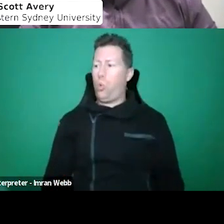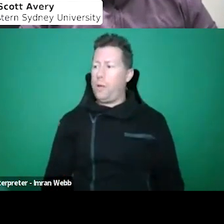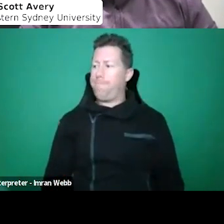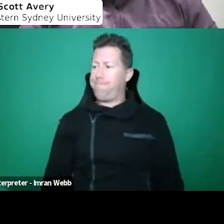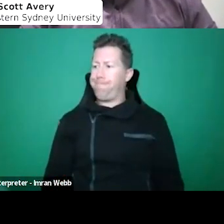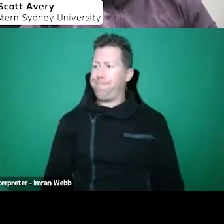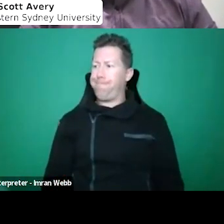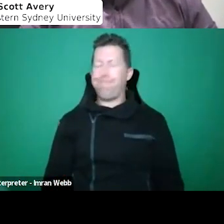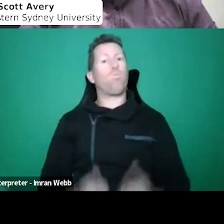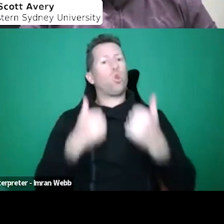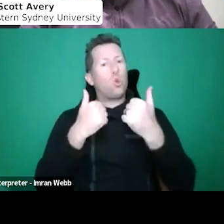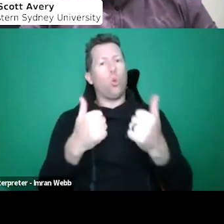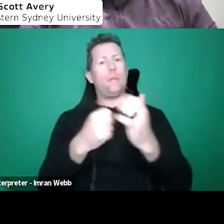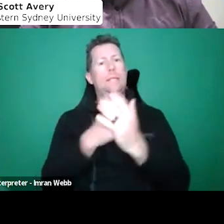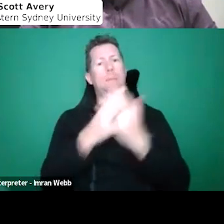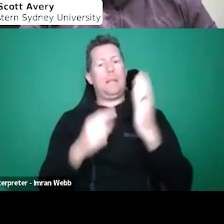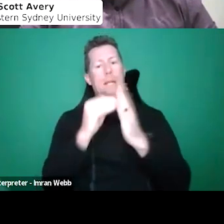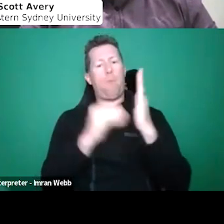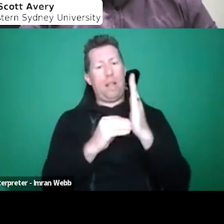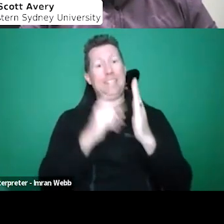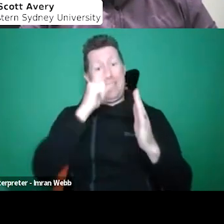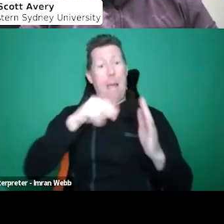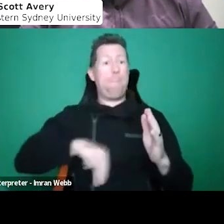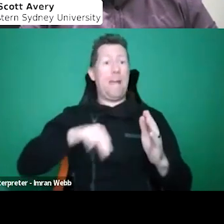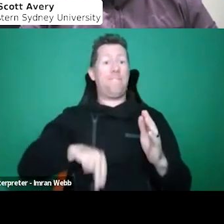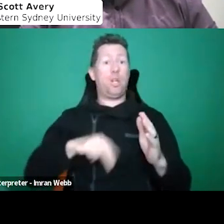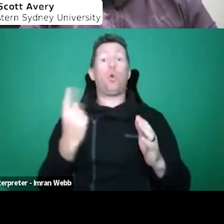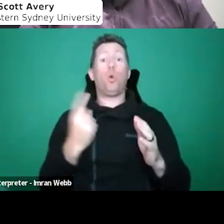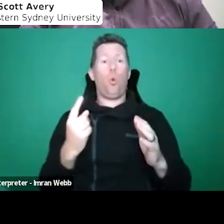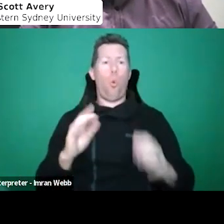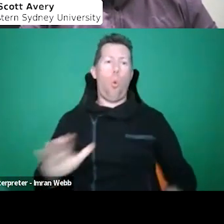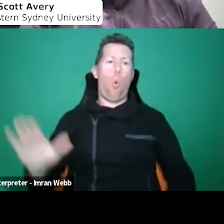disability policy benefits all Australians and the national disability data asset,